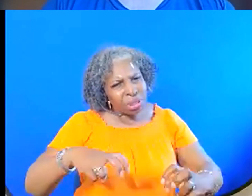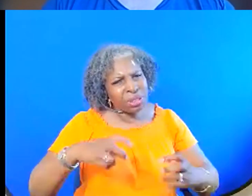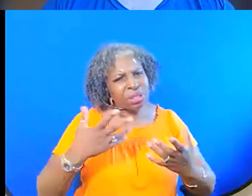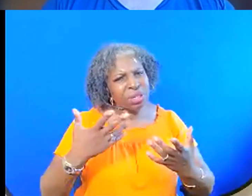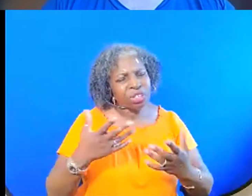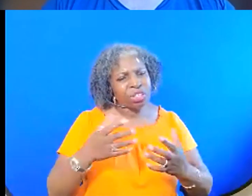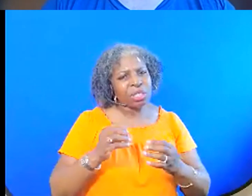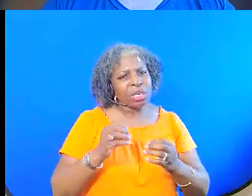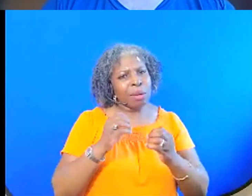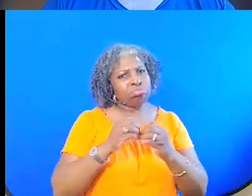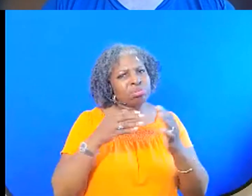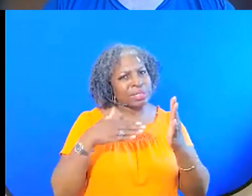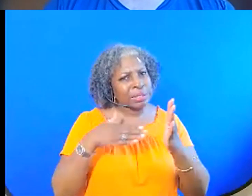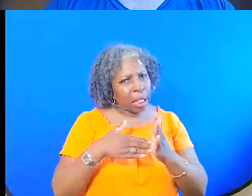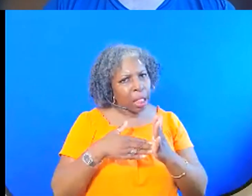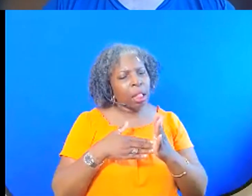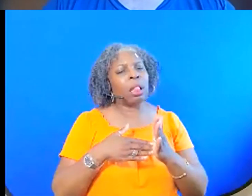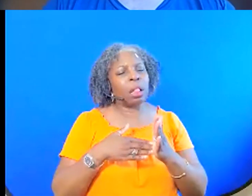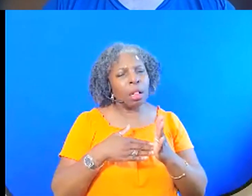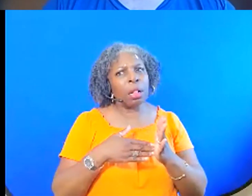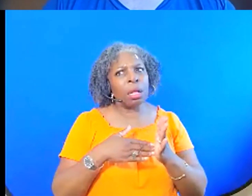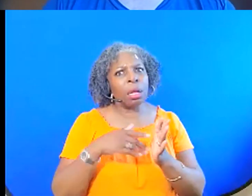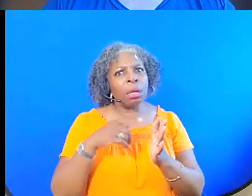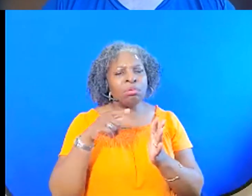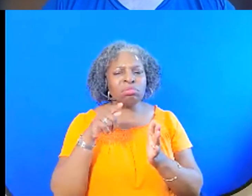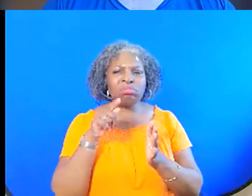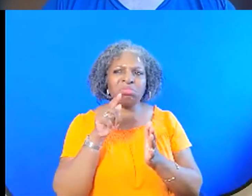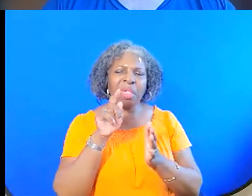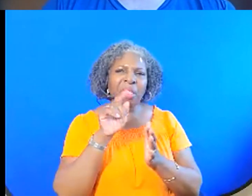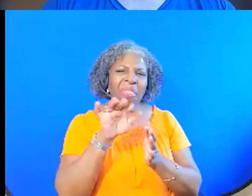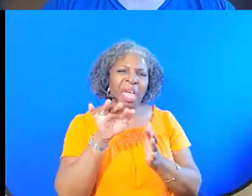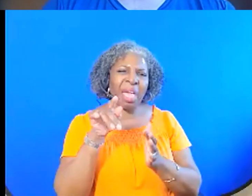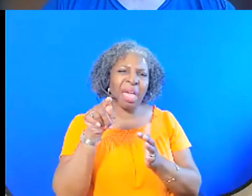and, you know, like, they some people there were saying that the,